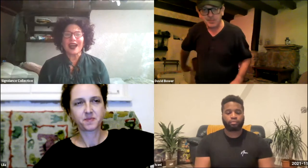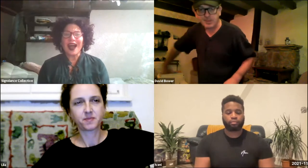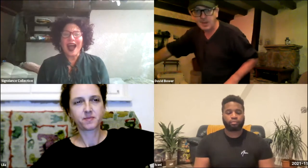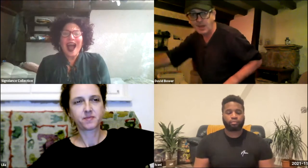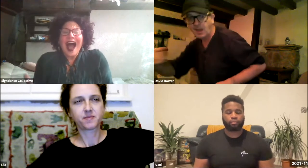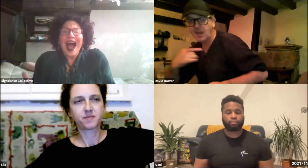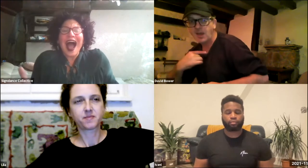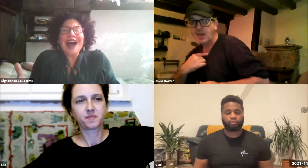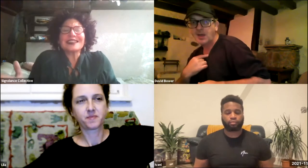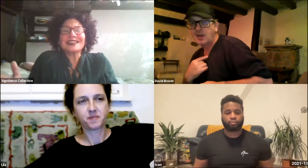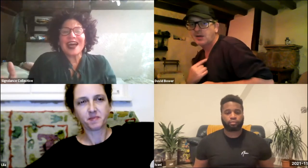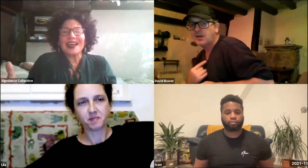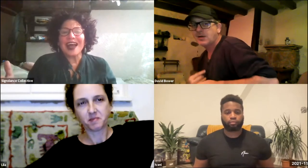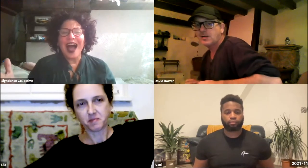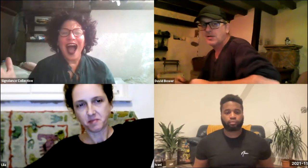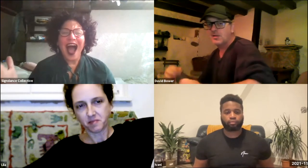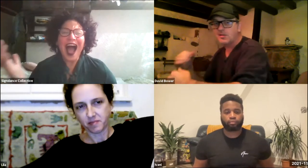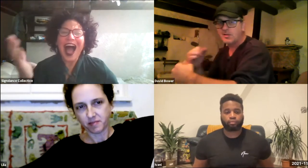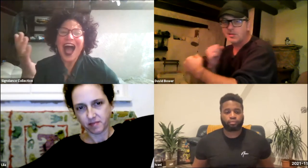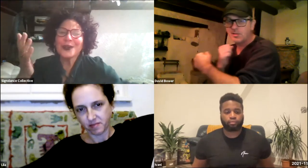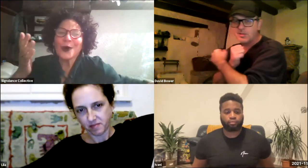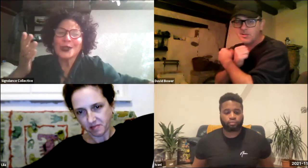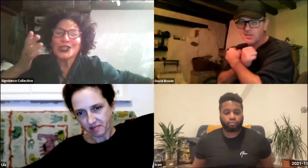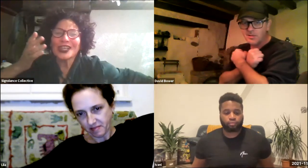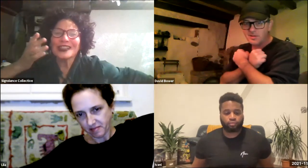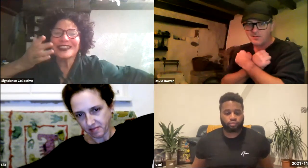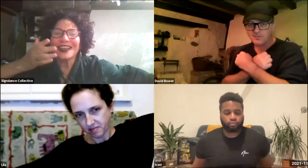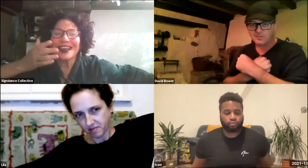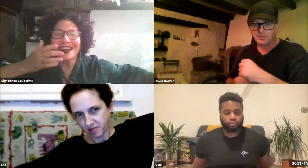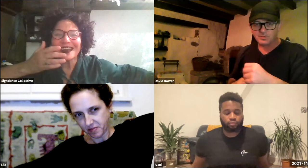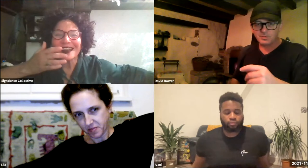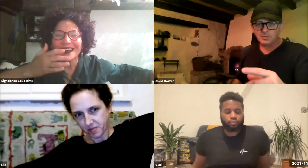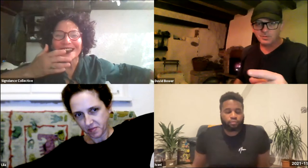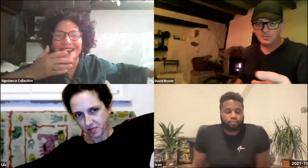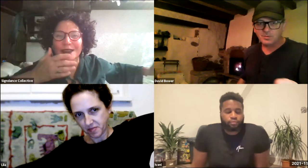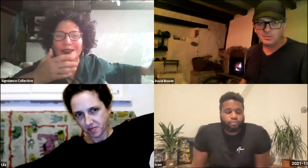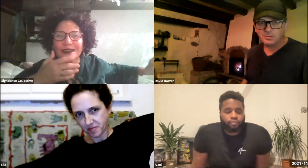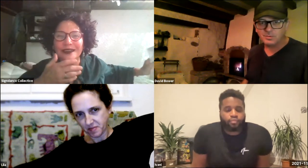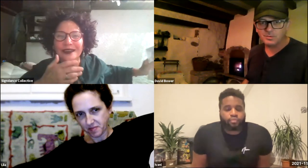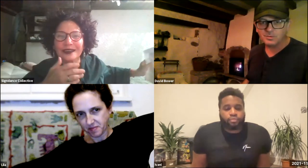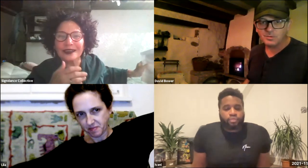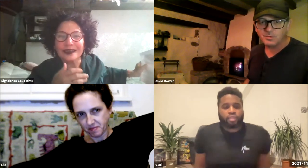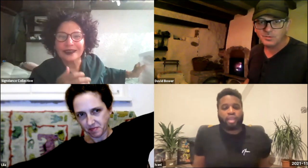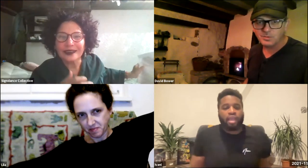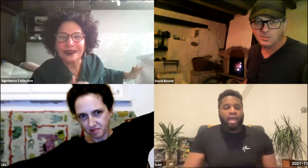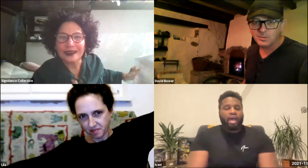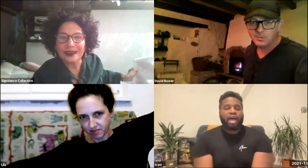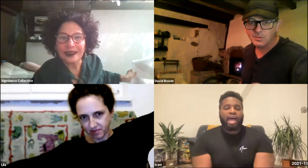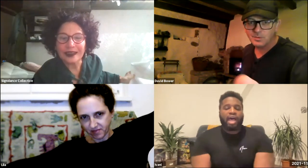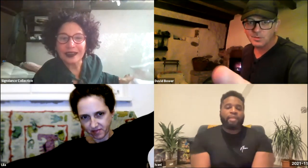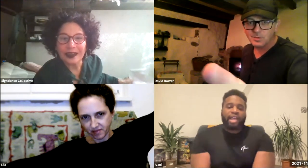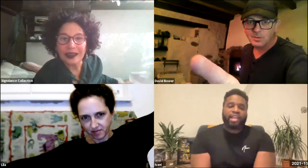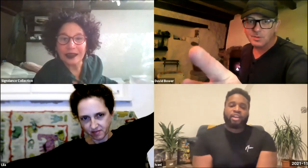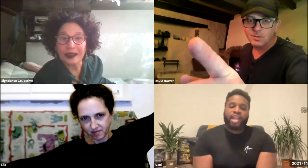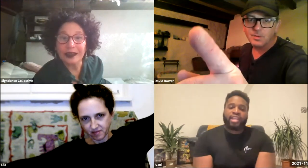struggle and I think it is quite mythological yes. Growing up in Wales